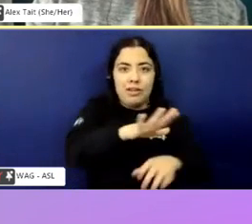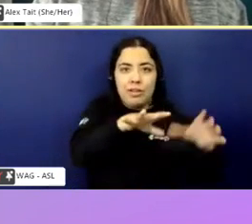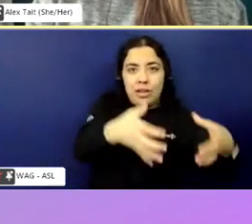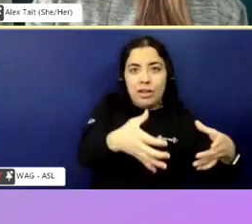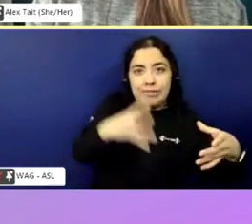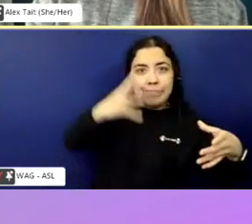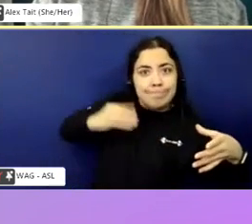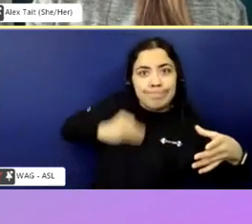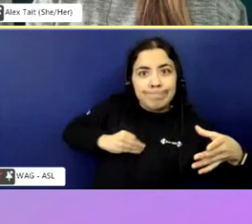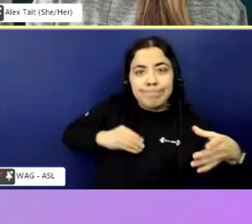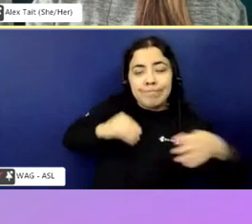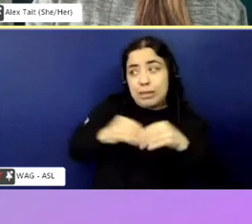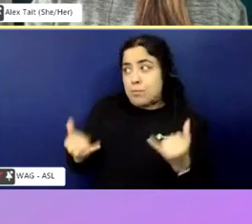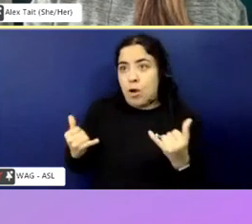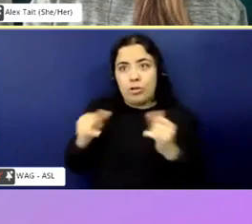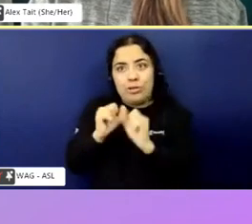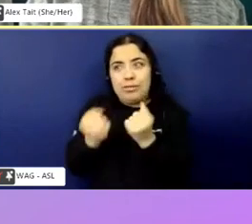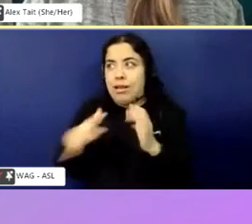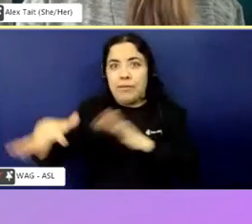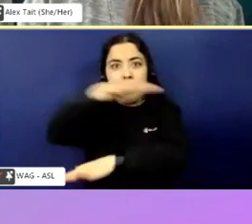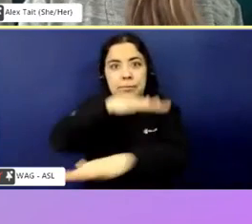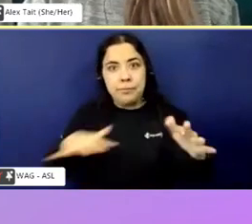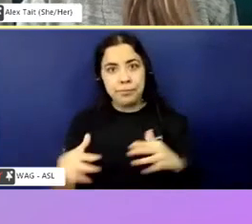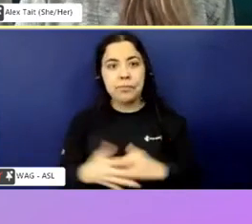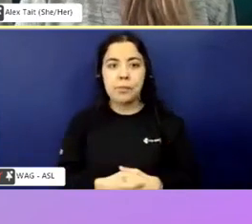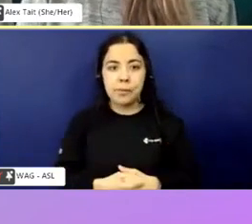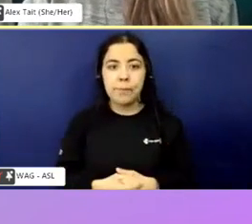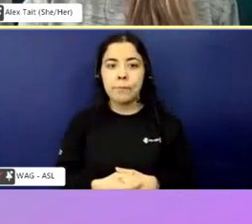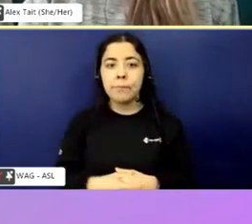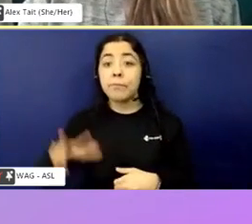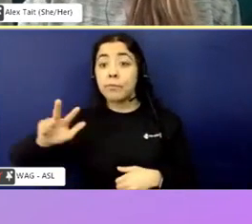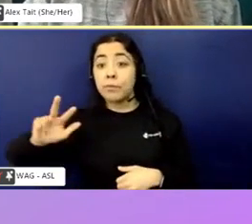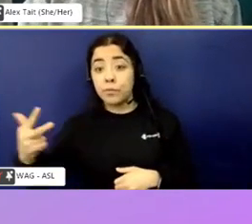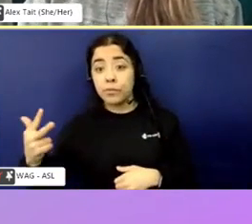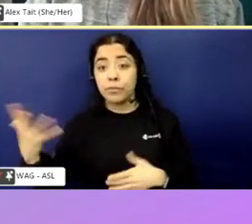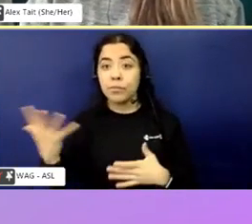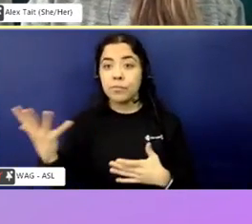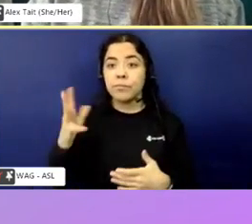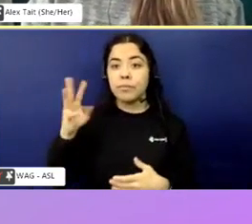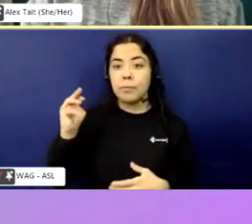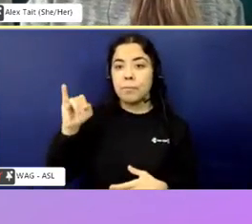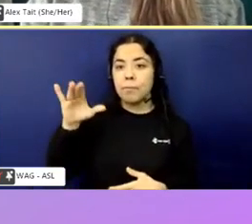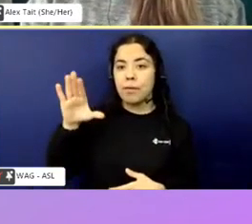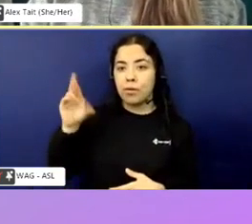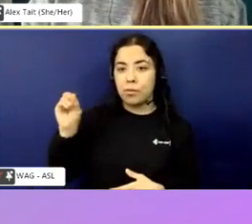perception of productivity, which connect to macro ageism in a modern